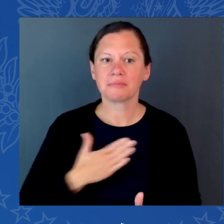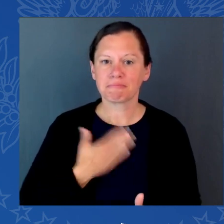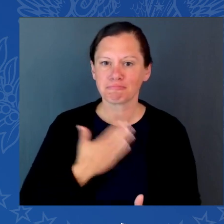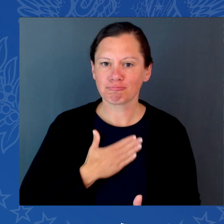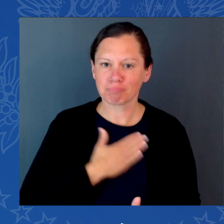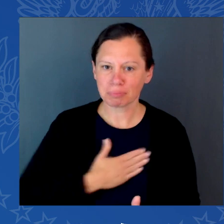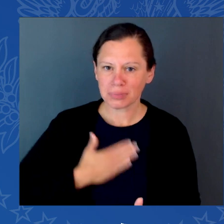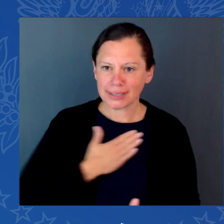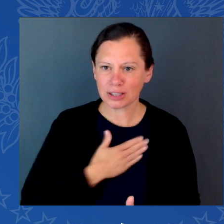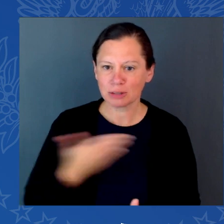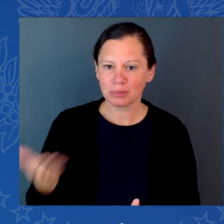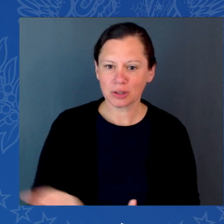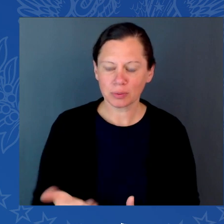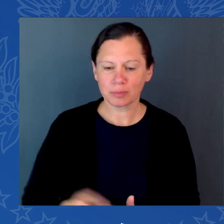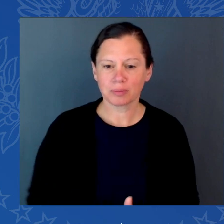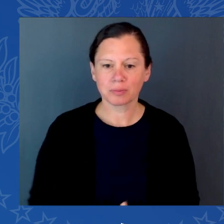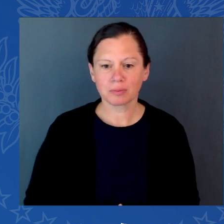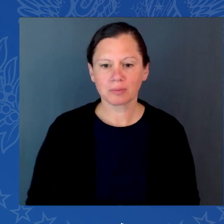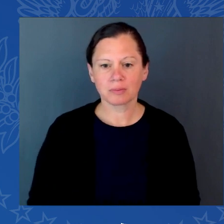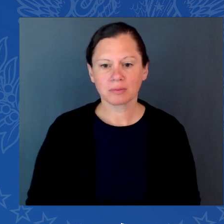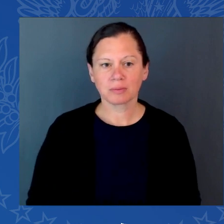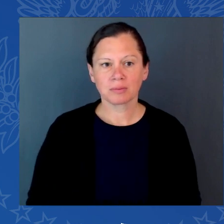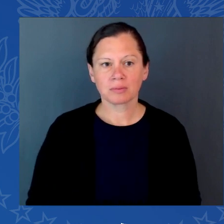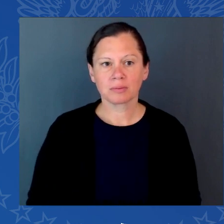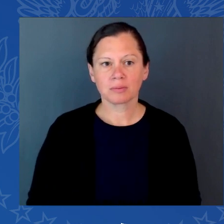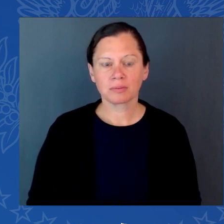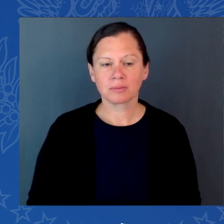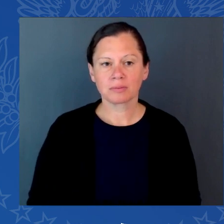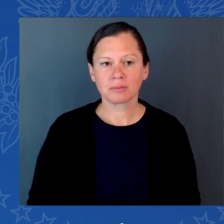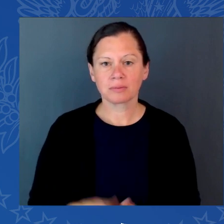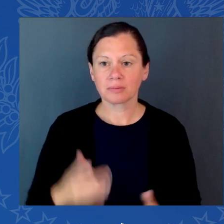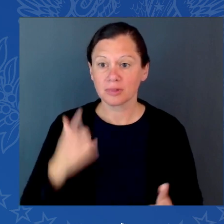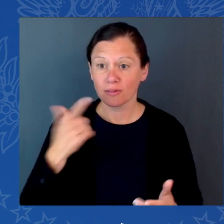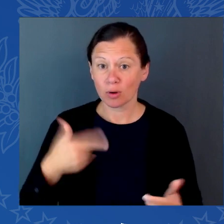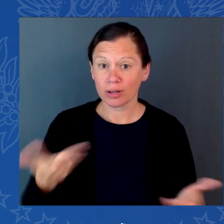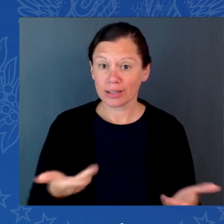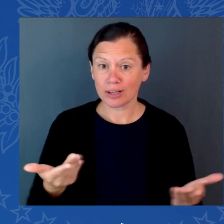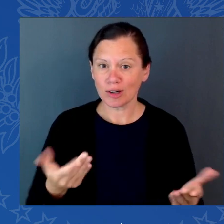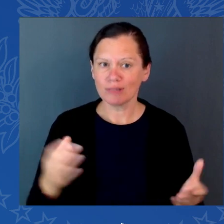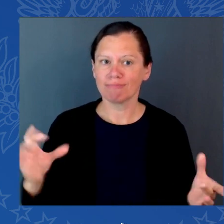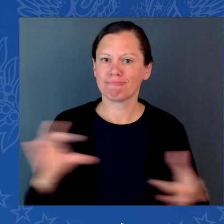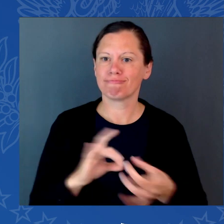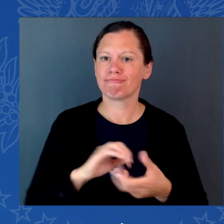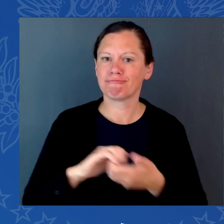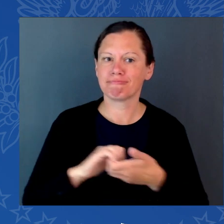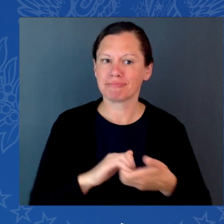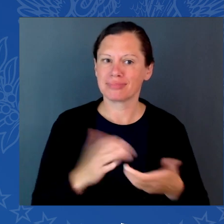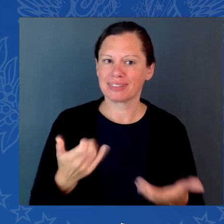that we gather today in this friendly country to sign the MOU of the project of establishing economic corridor between India, the Middle East, and Europe,